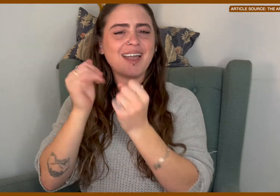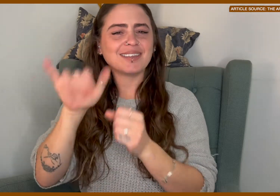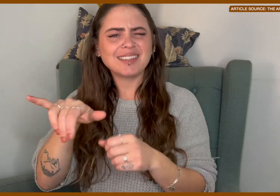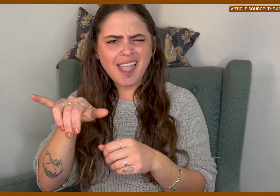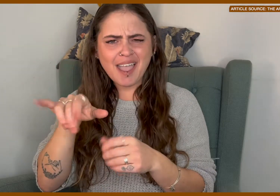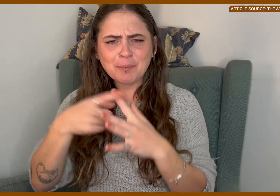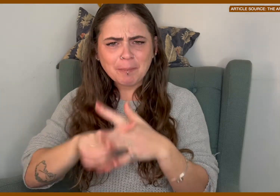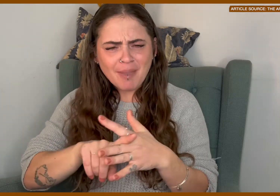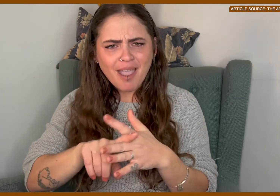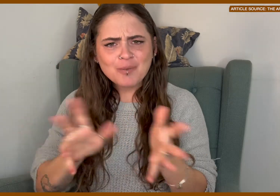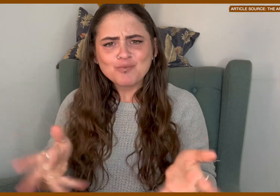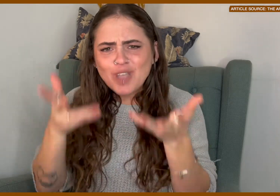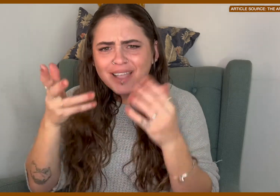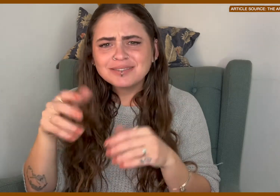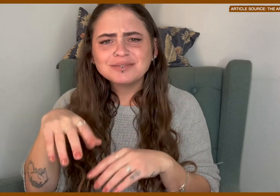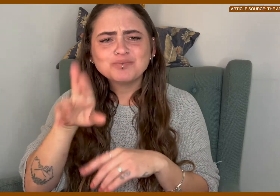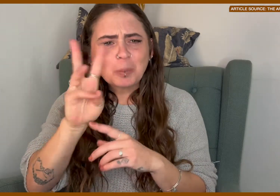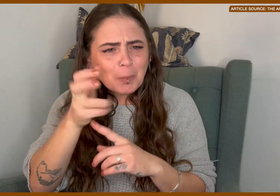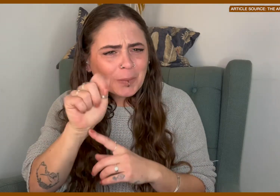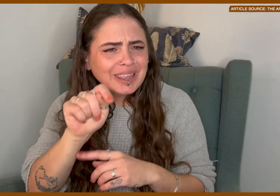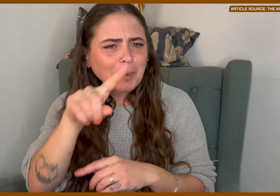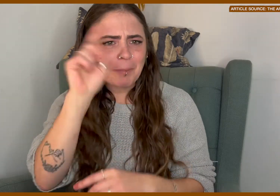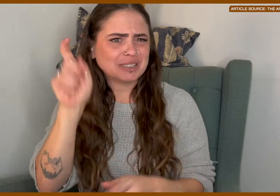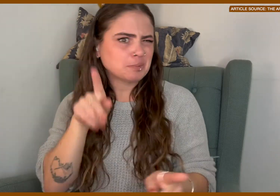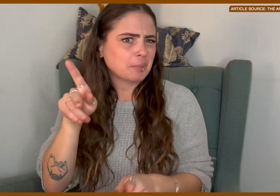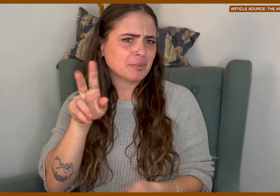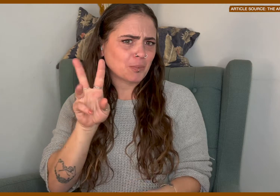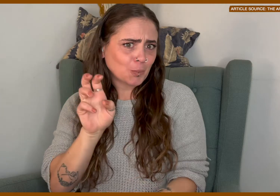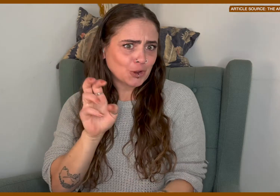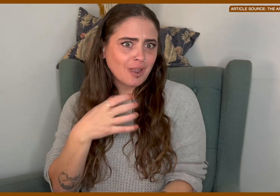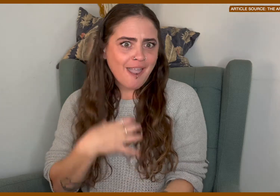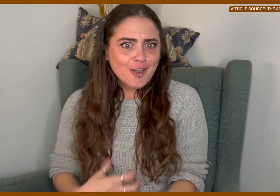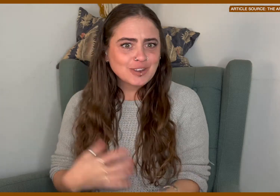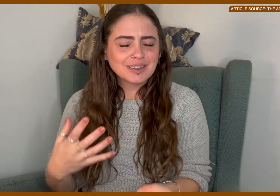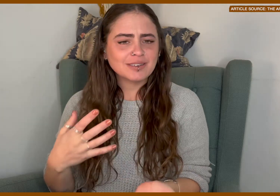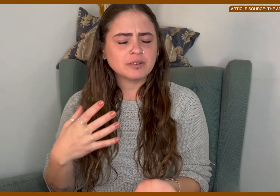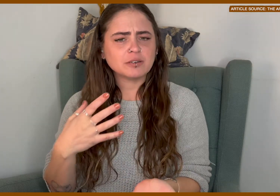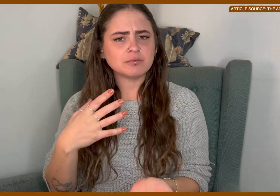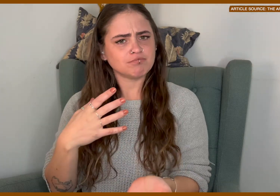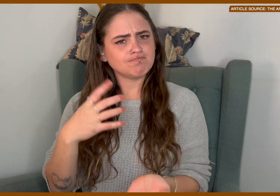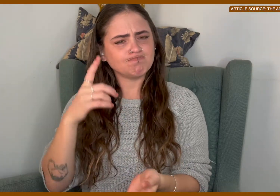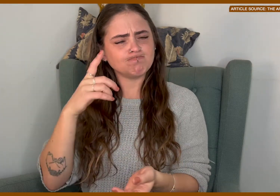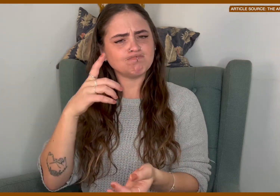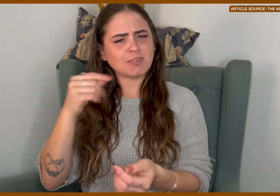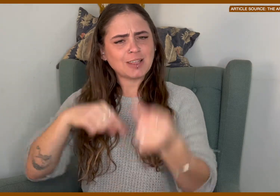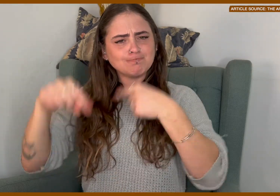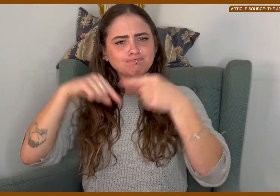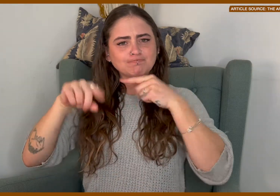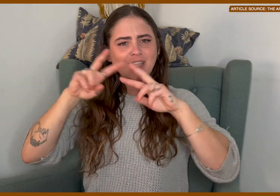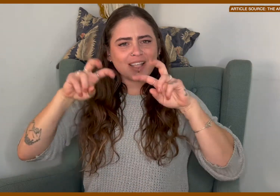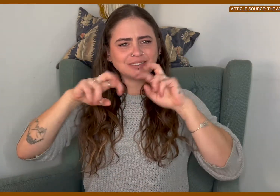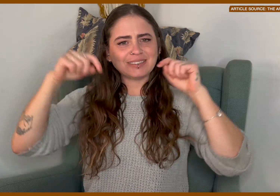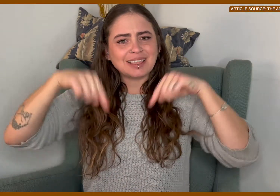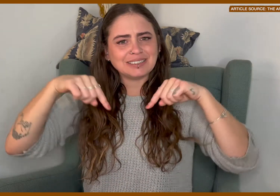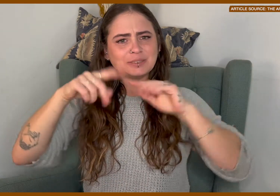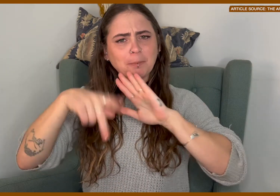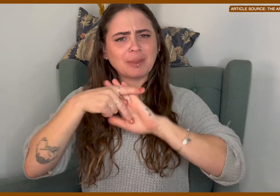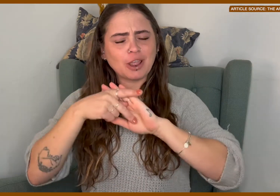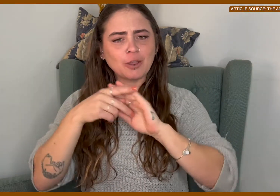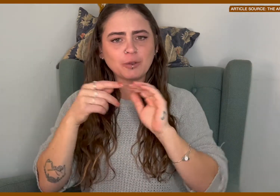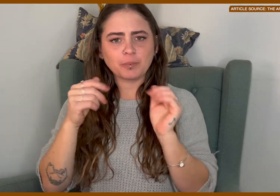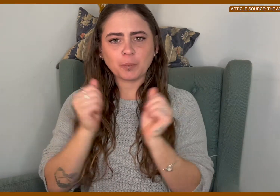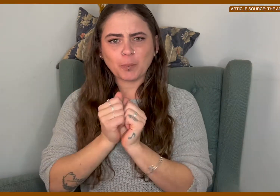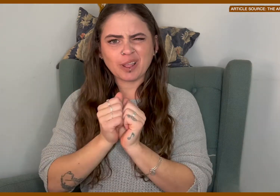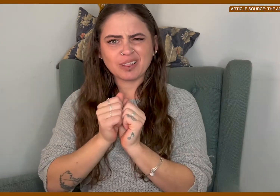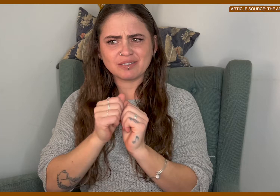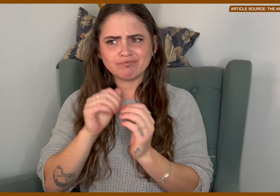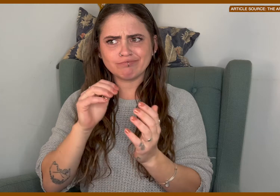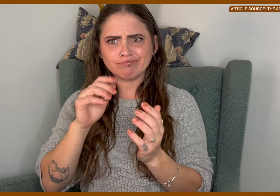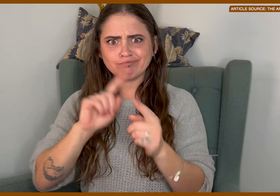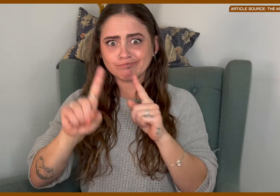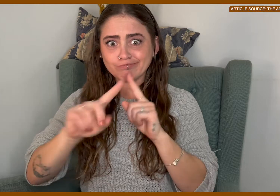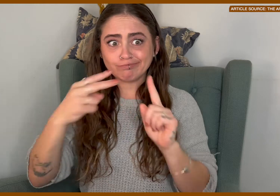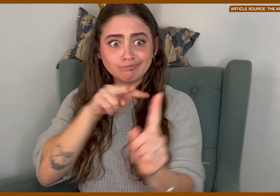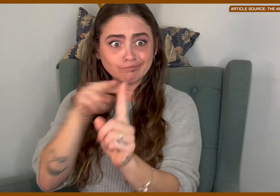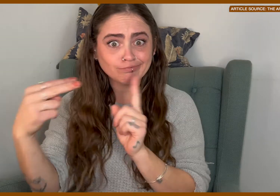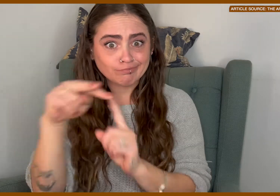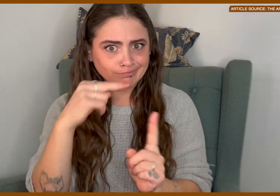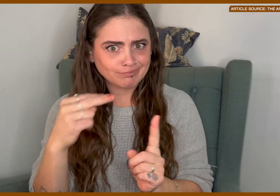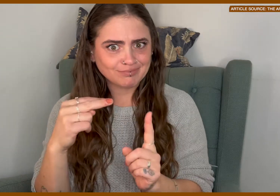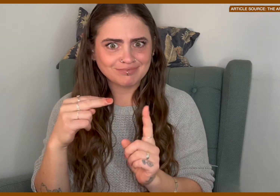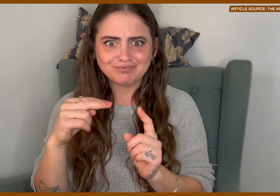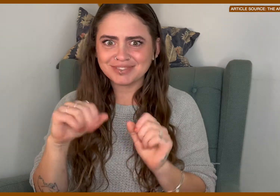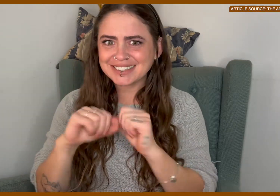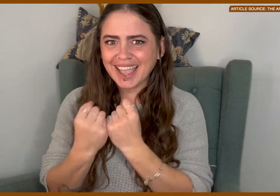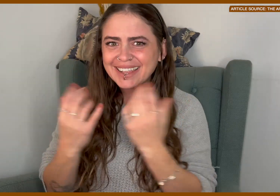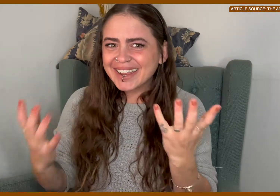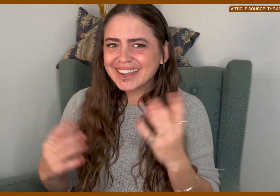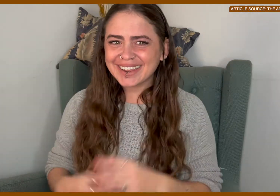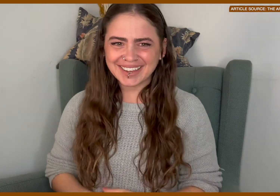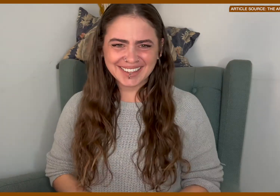that began raising wheat because people were hungry—and assess this period with its multi-faceted society.”